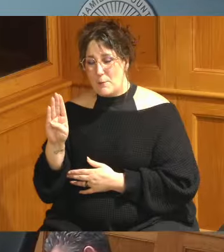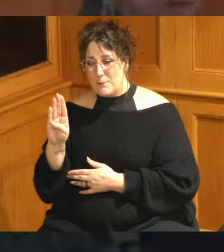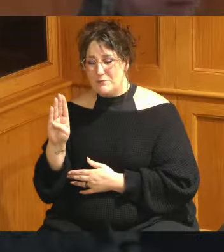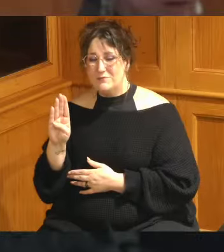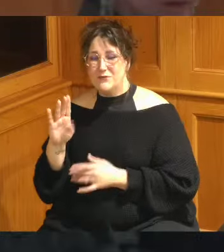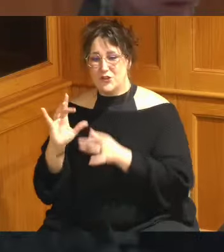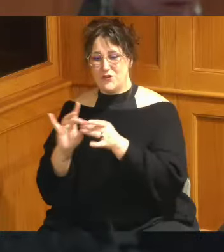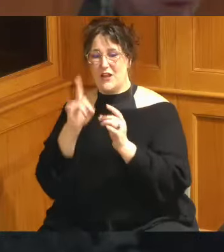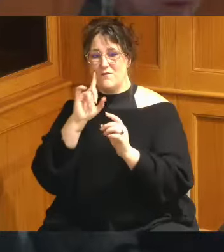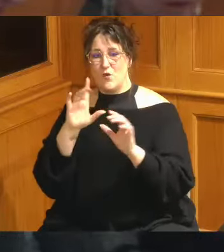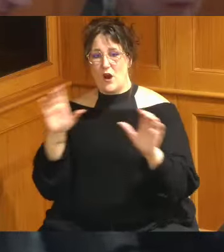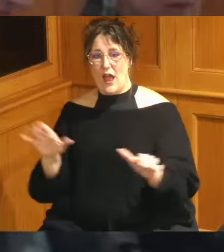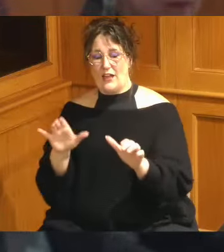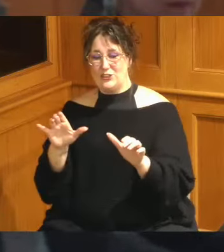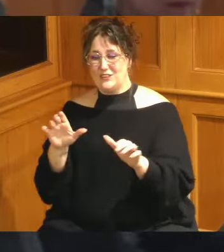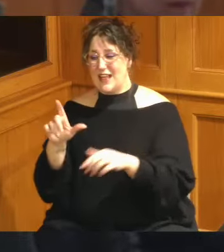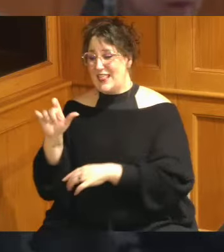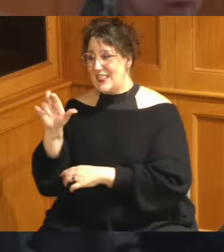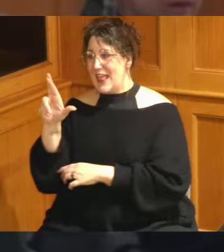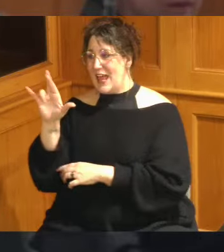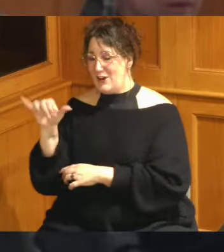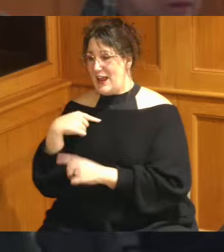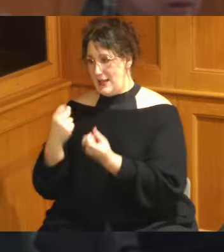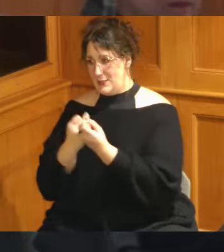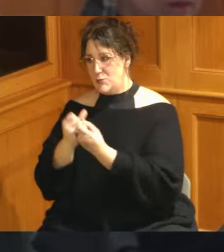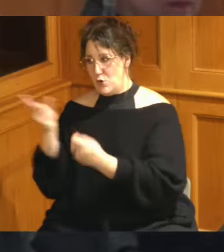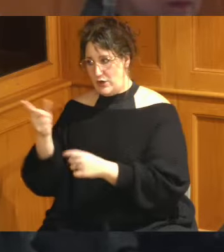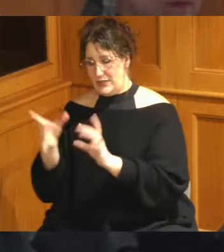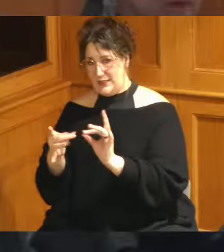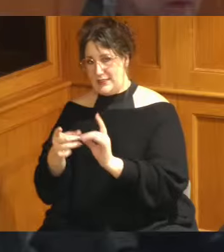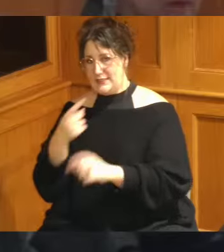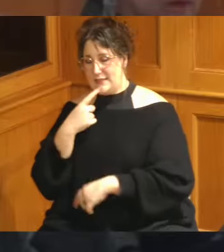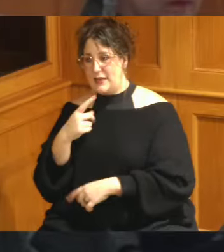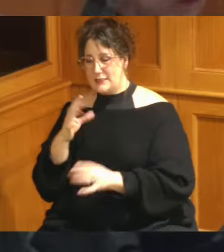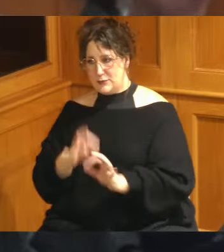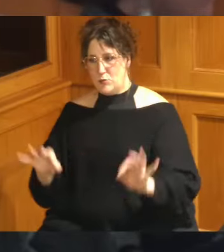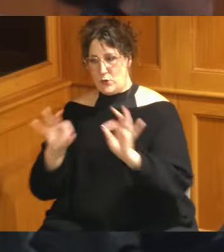and I support just what what Larry just said. It's a really important finding. I'm here today to